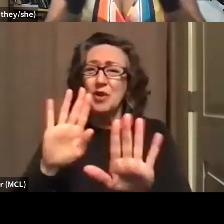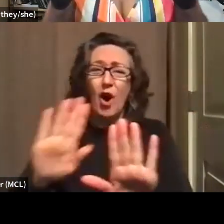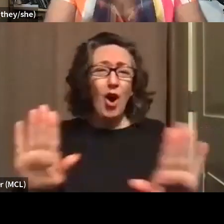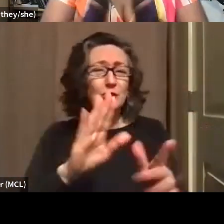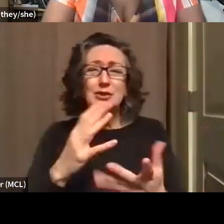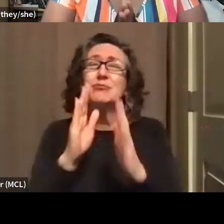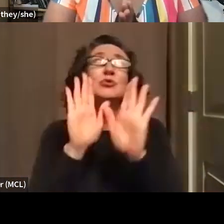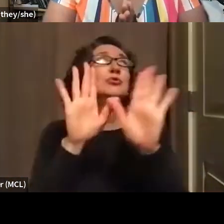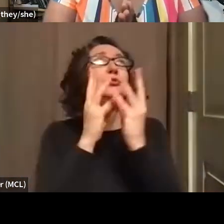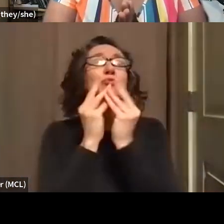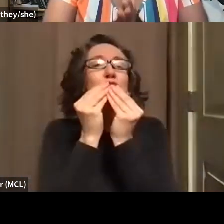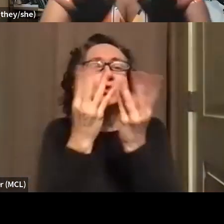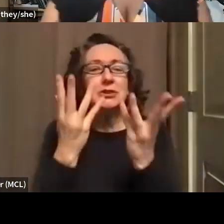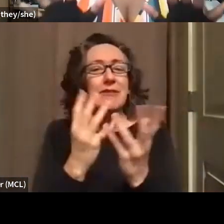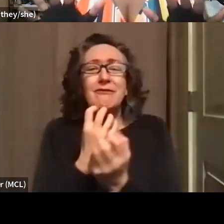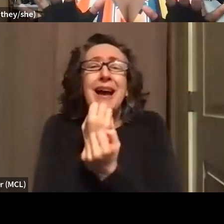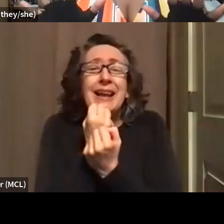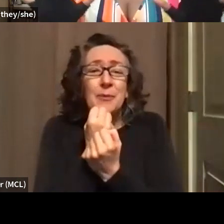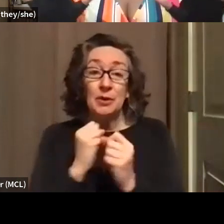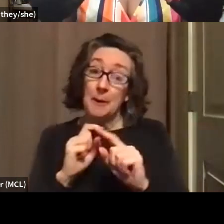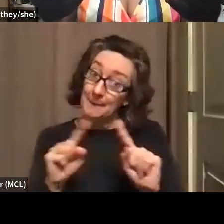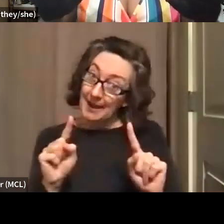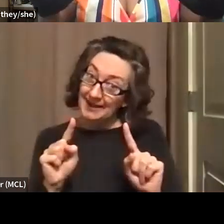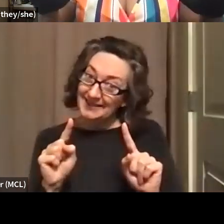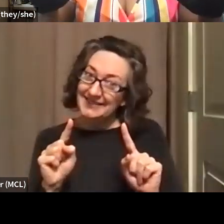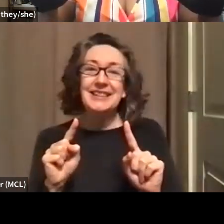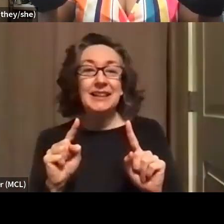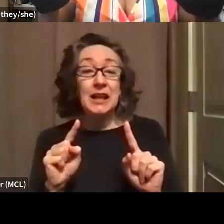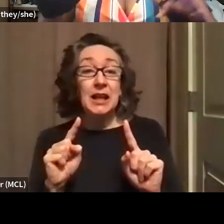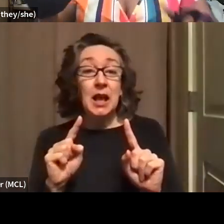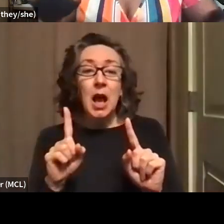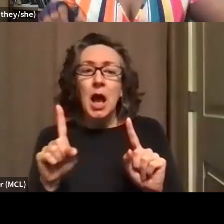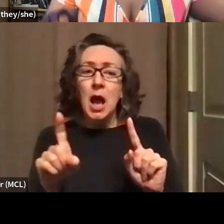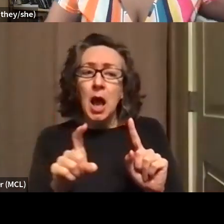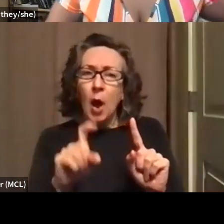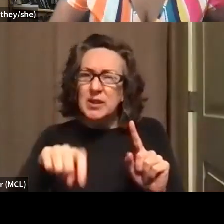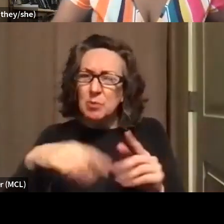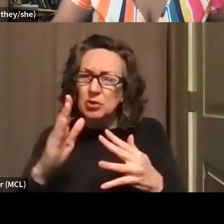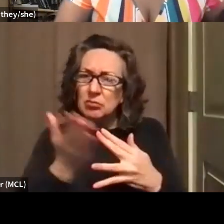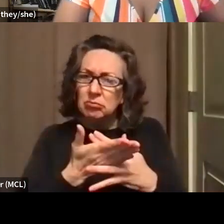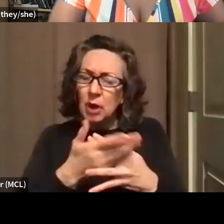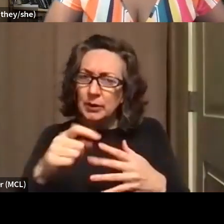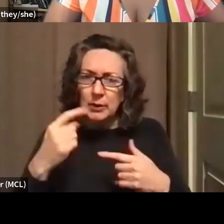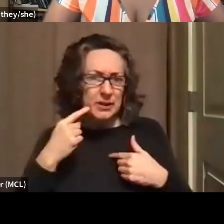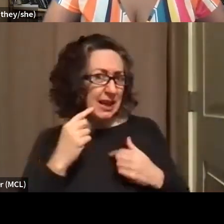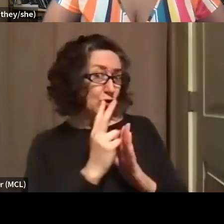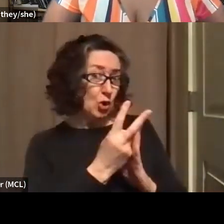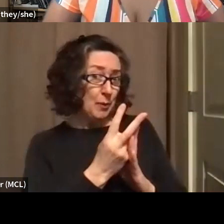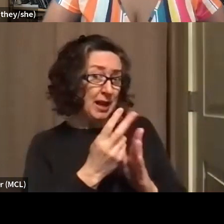This is just so valuable.